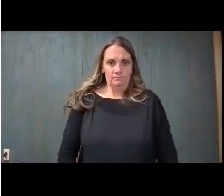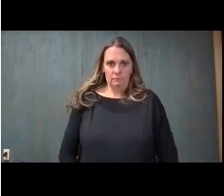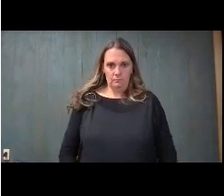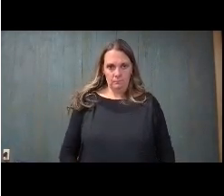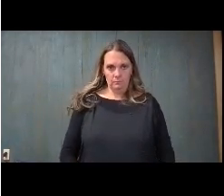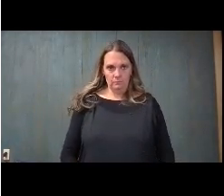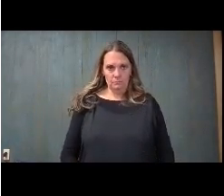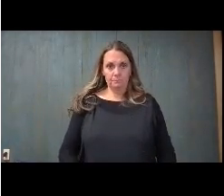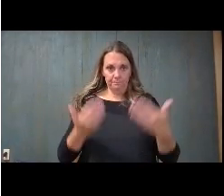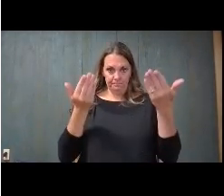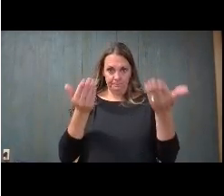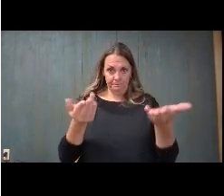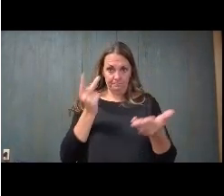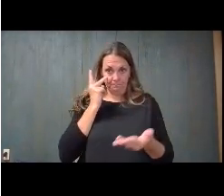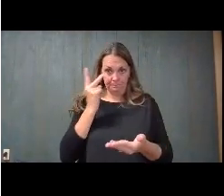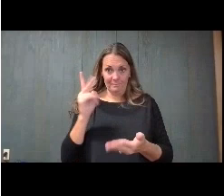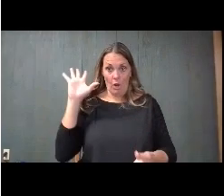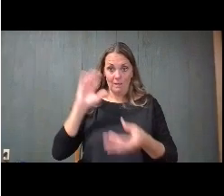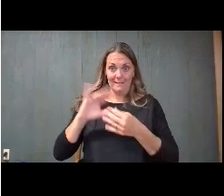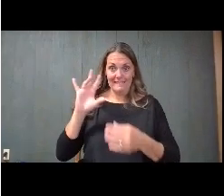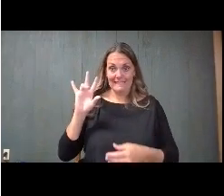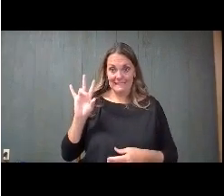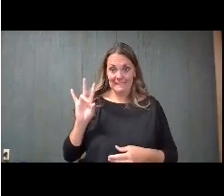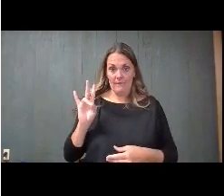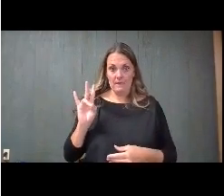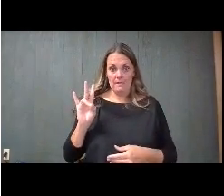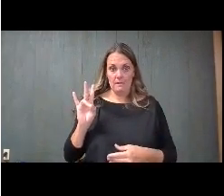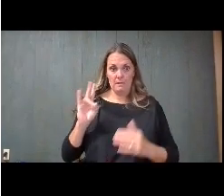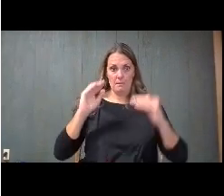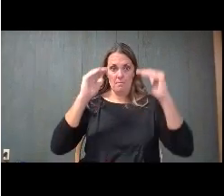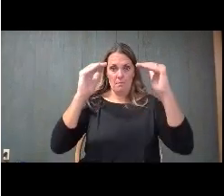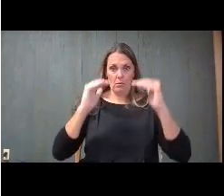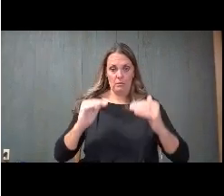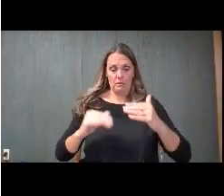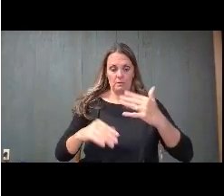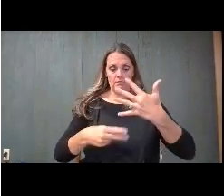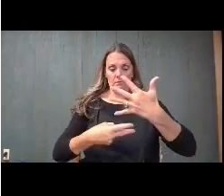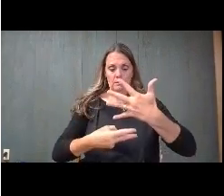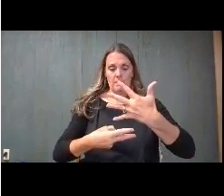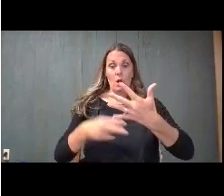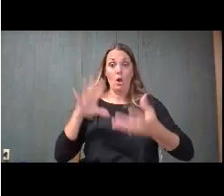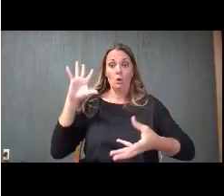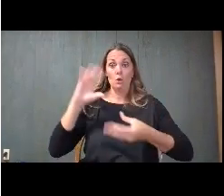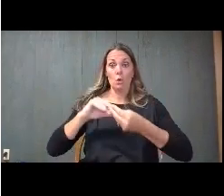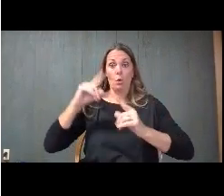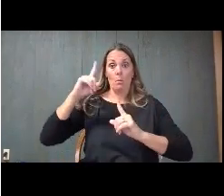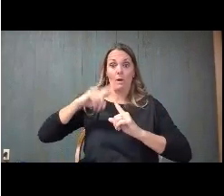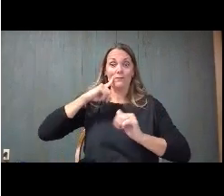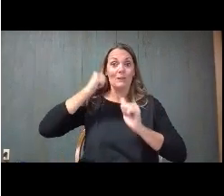Here we have the seven criteria components, with the total points that can be awarded for each section,